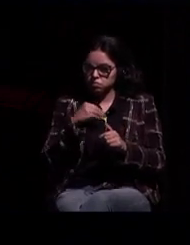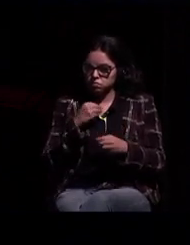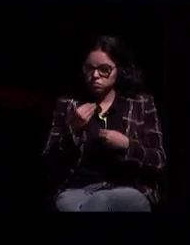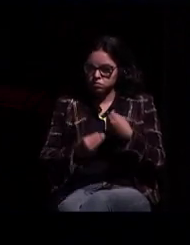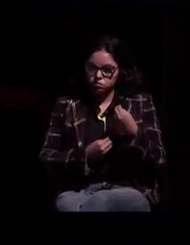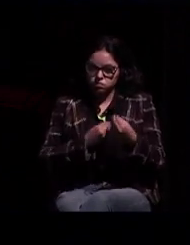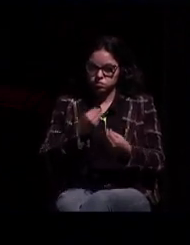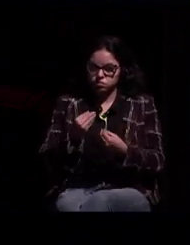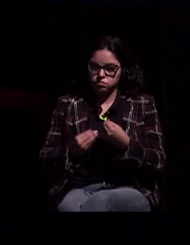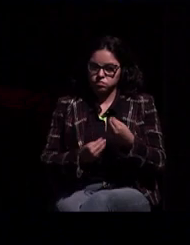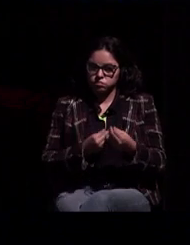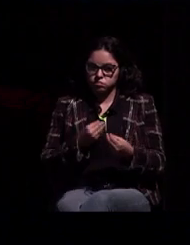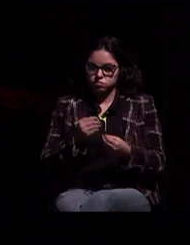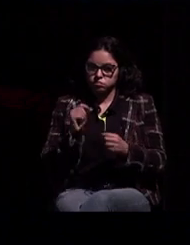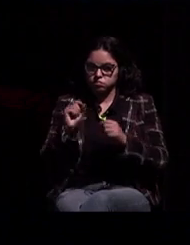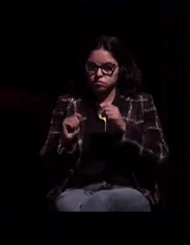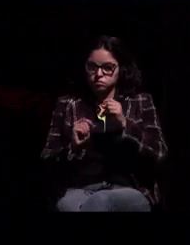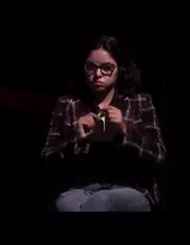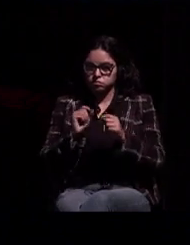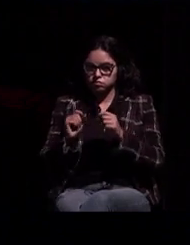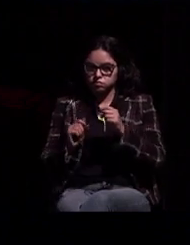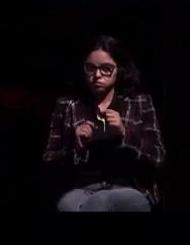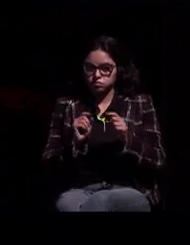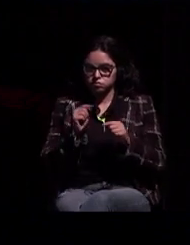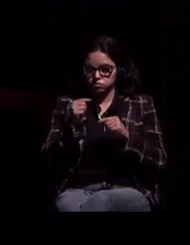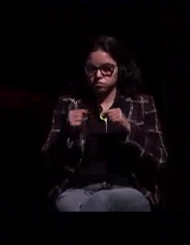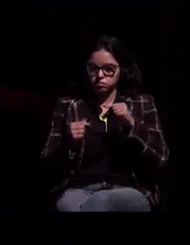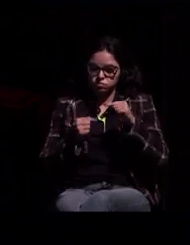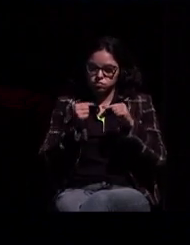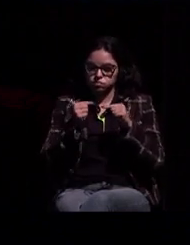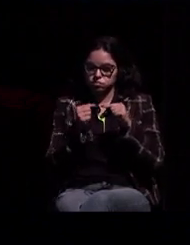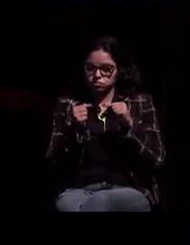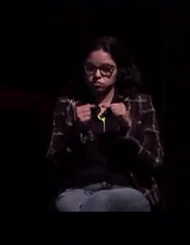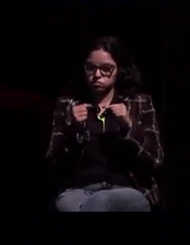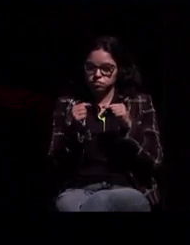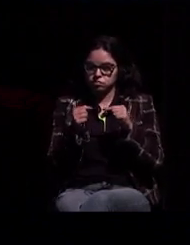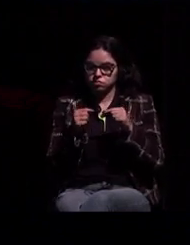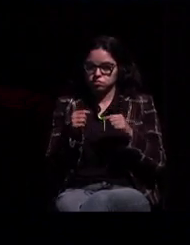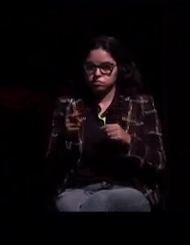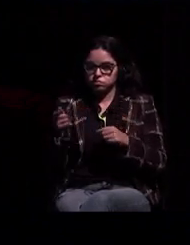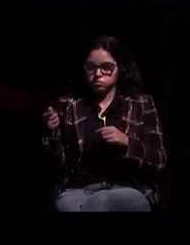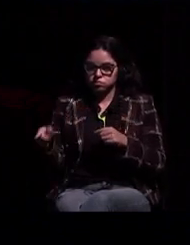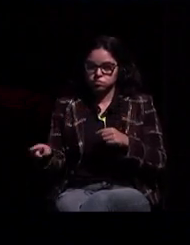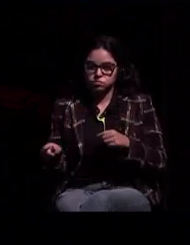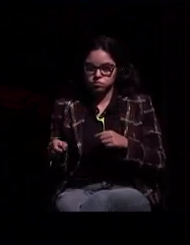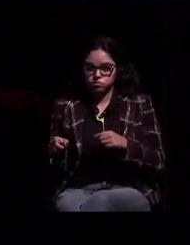What do they want with that? And finally, what are the consequences of that? And we finish with the question: